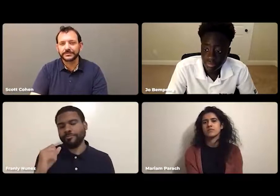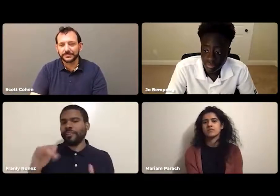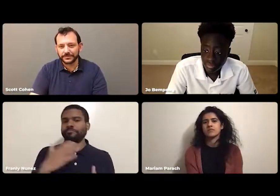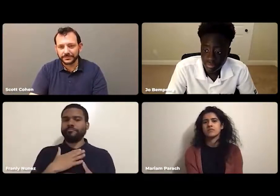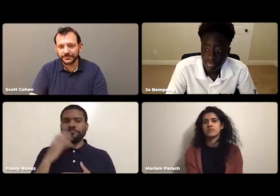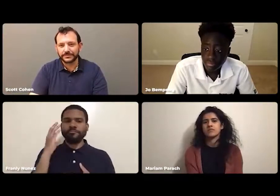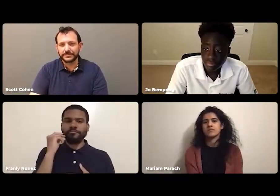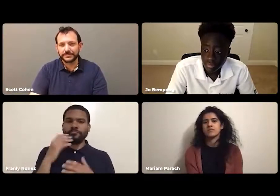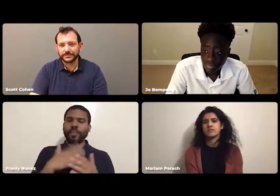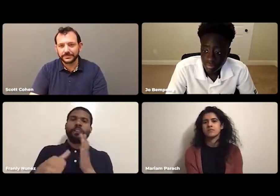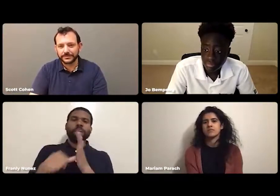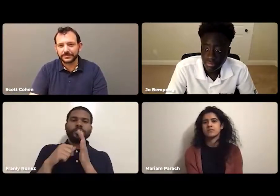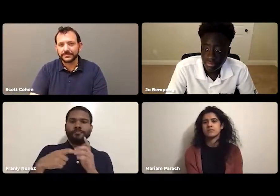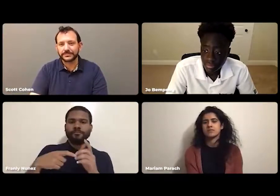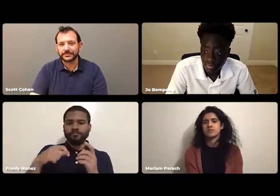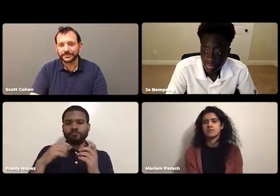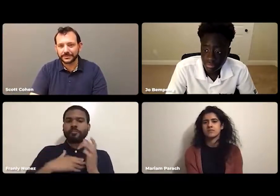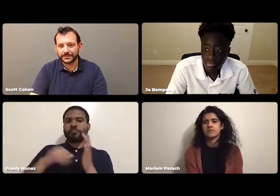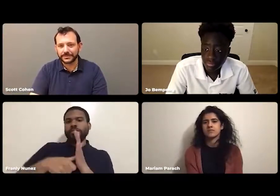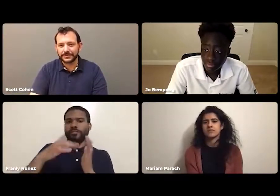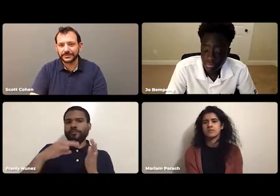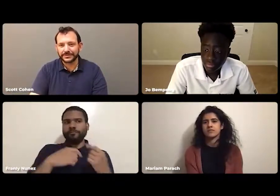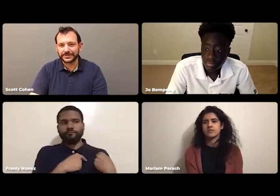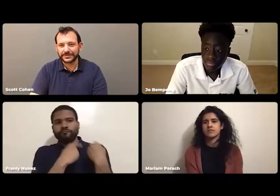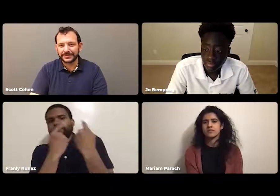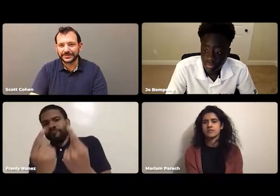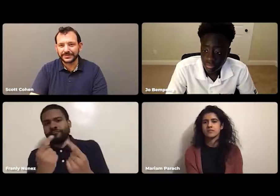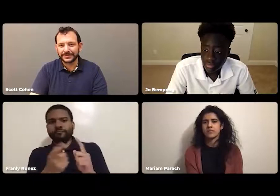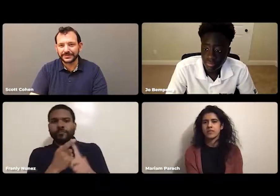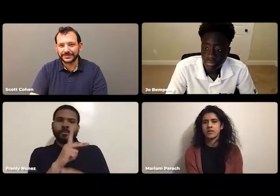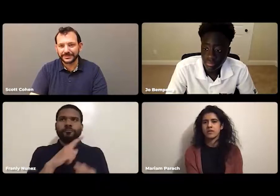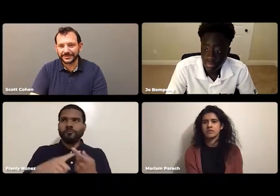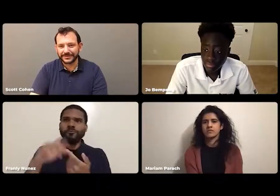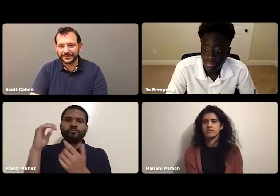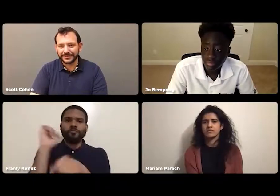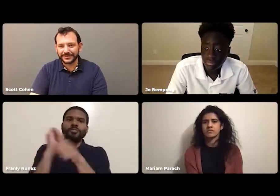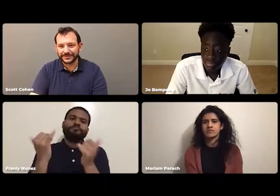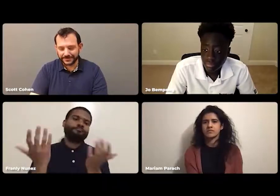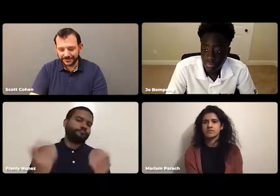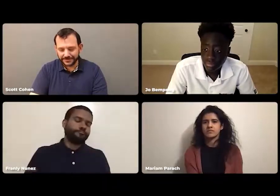Sometimes erasing the identity can have an effect on a person if they're not aware of